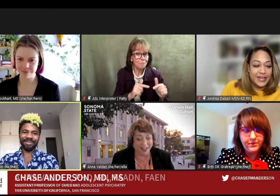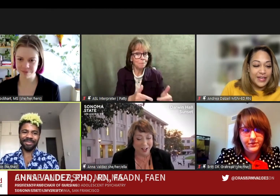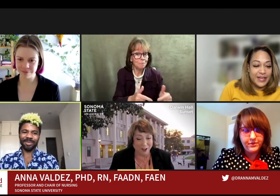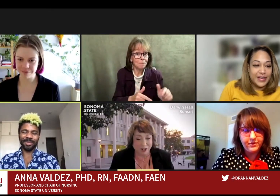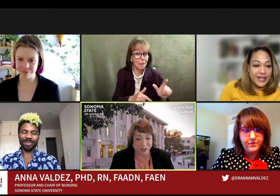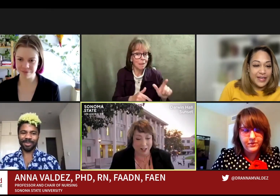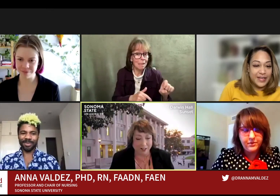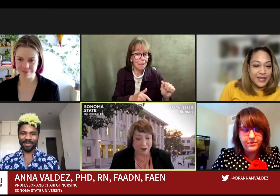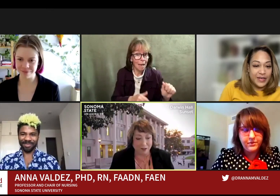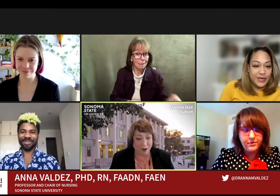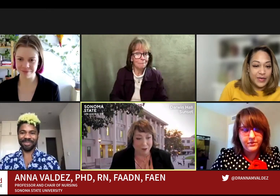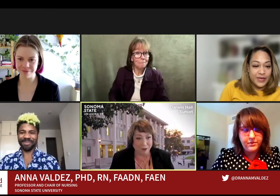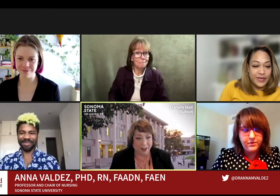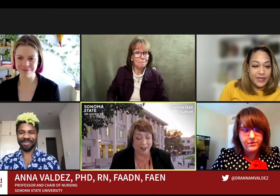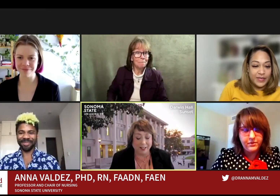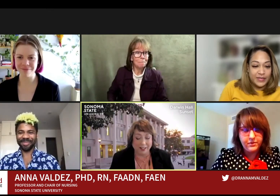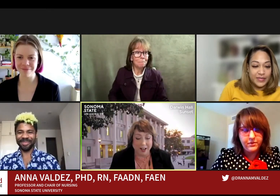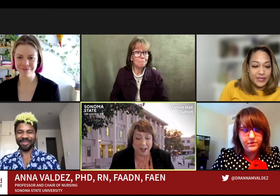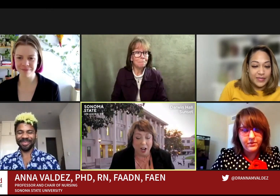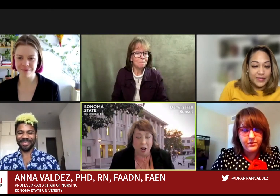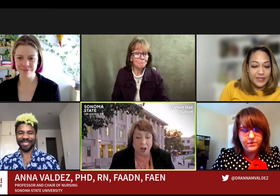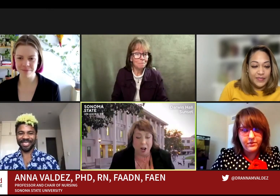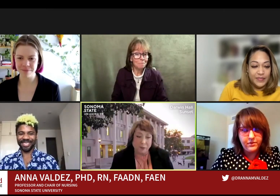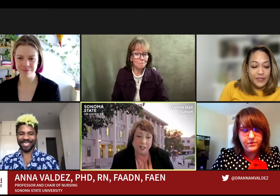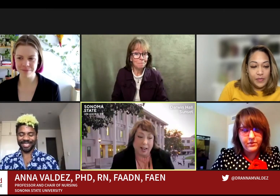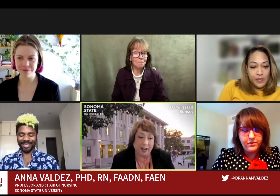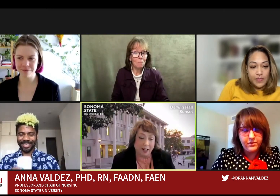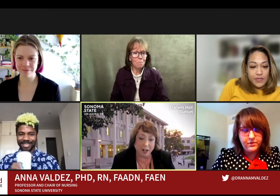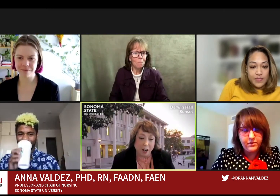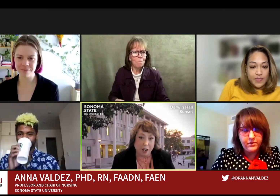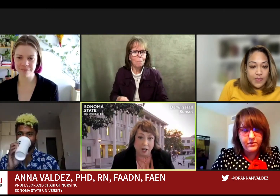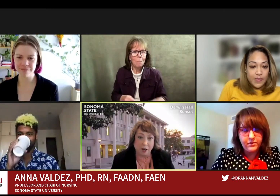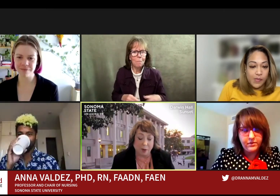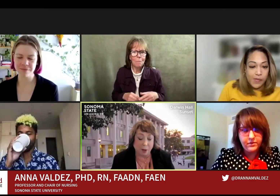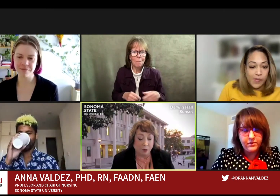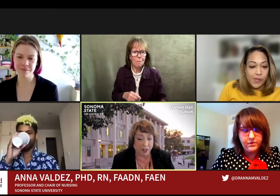Thank you, Chase, I'll go next. My name is Anna, I am a professor and